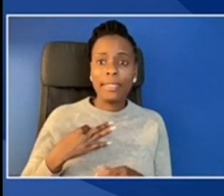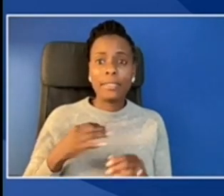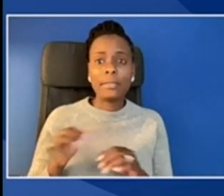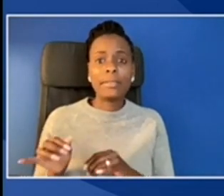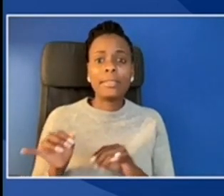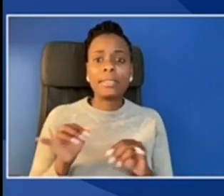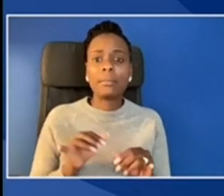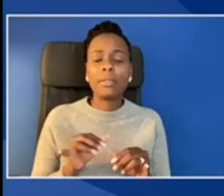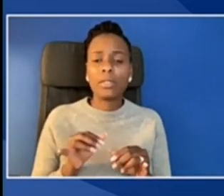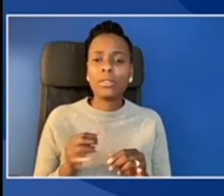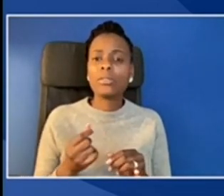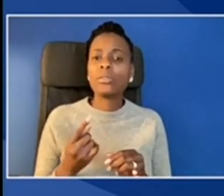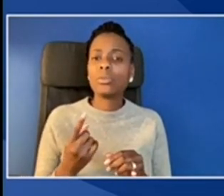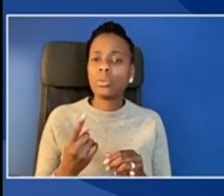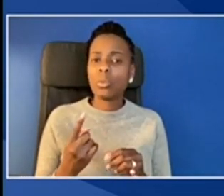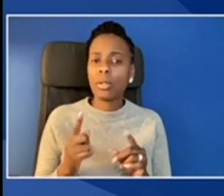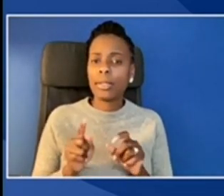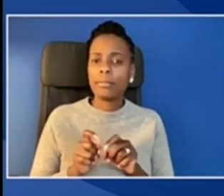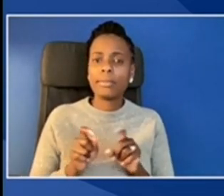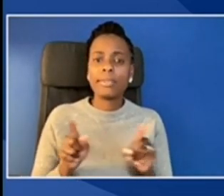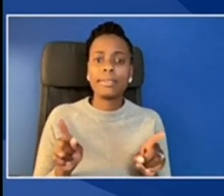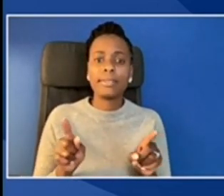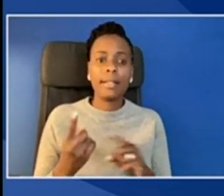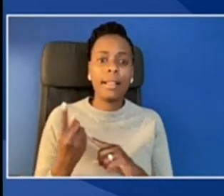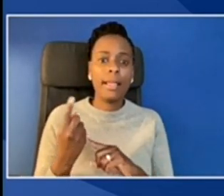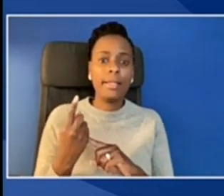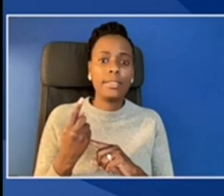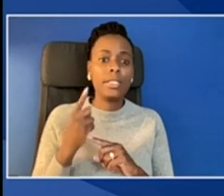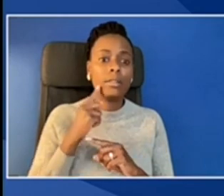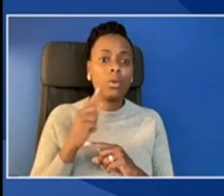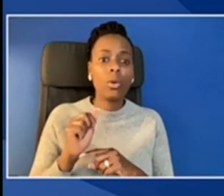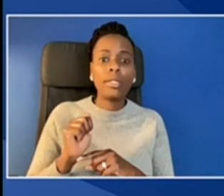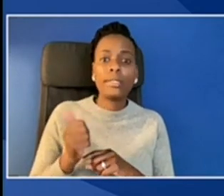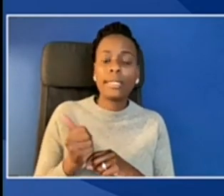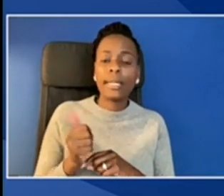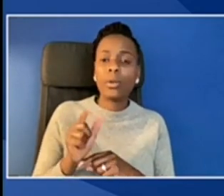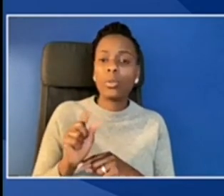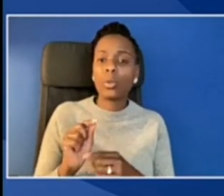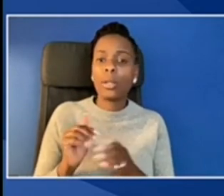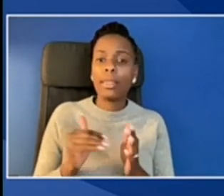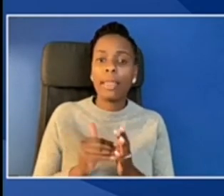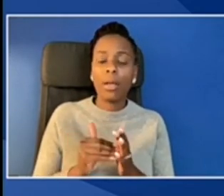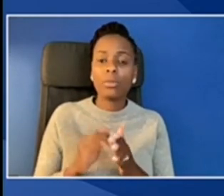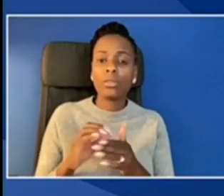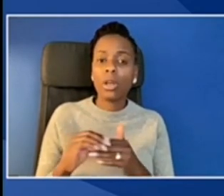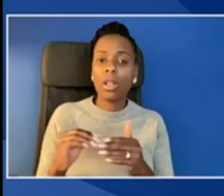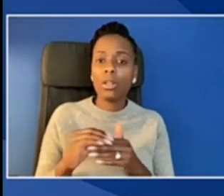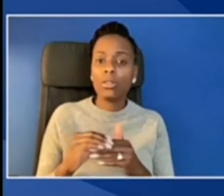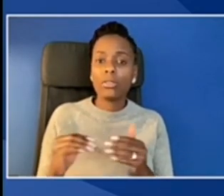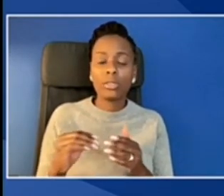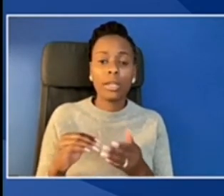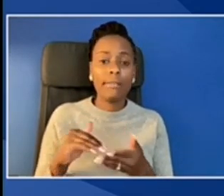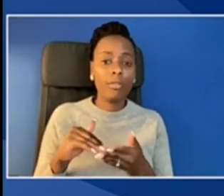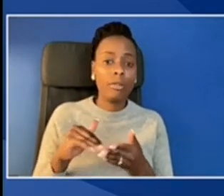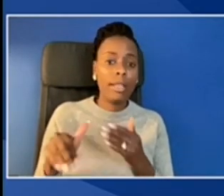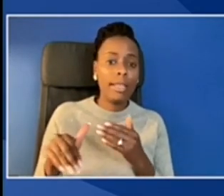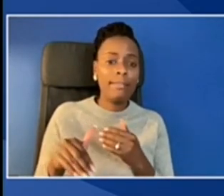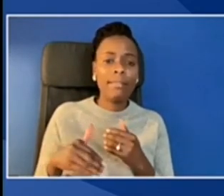out last year for the 10 or $20,000 of relief where someone simply had to mark a box, you know, maybe there's a range of